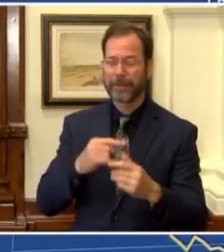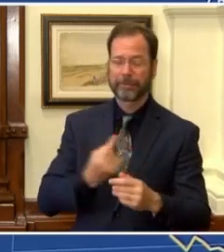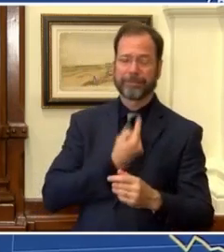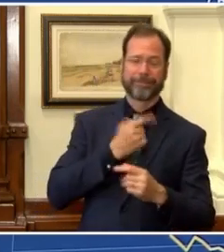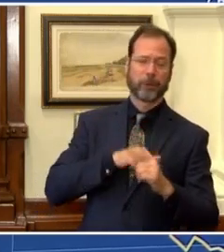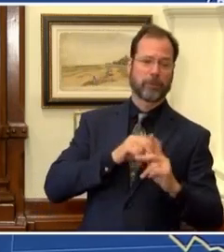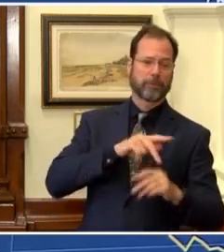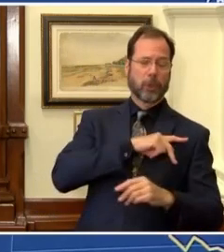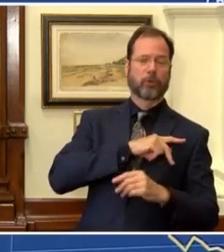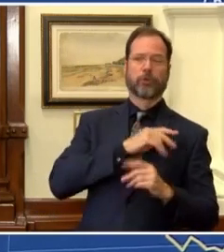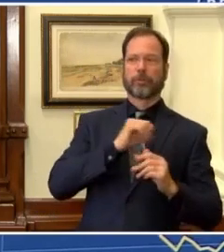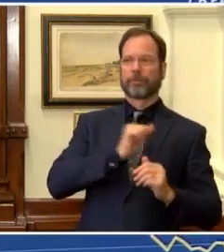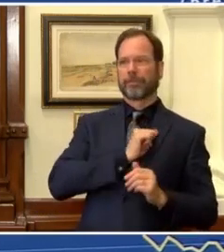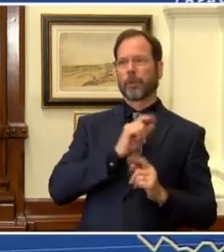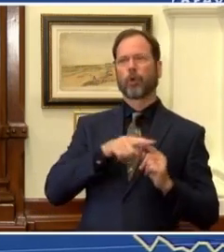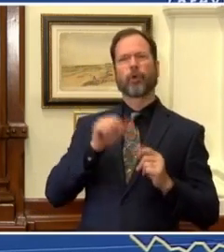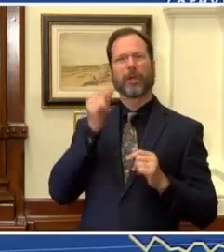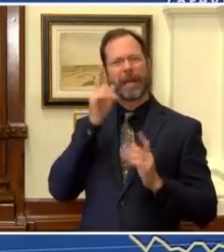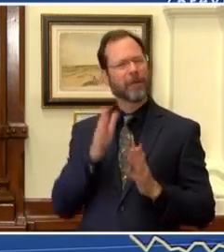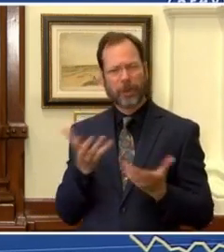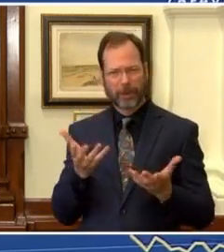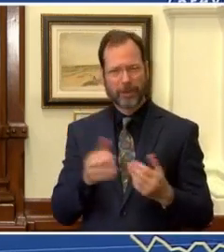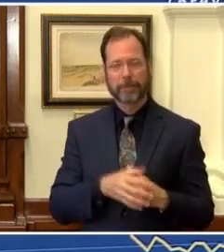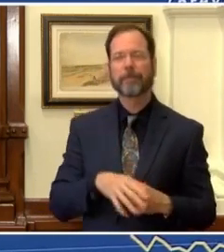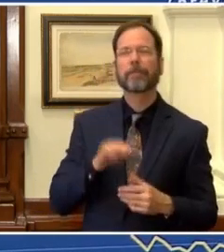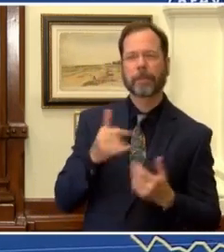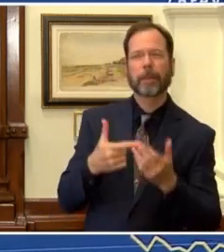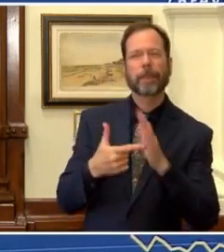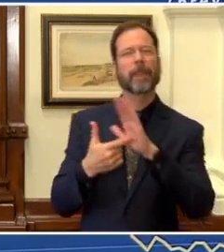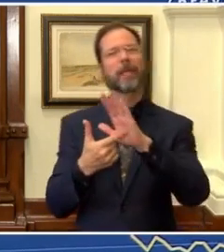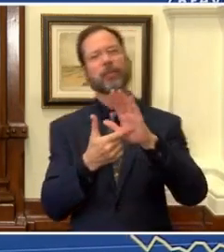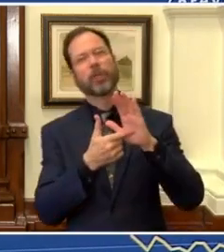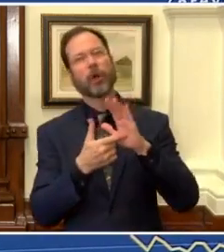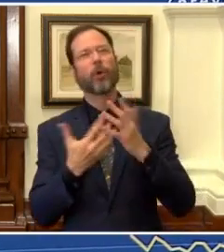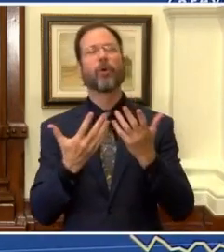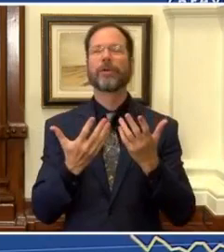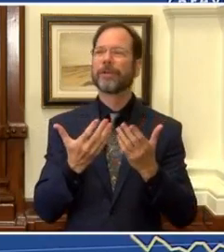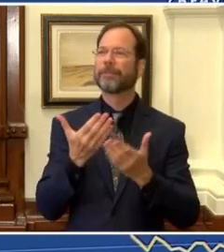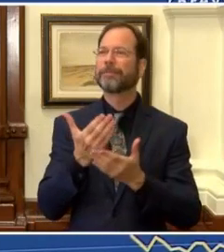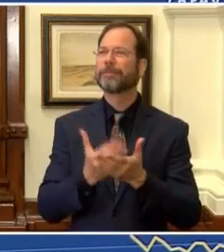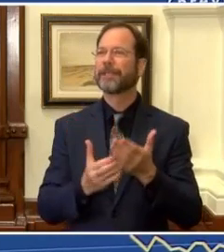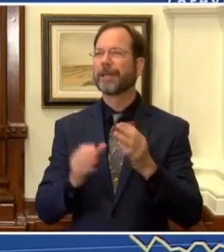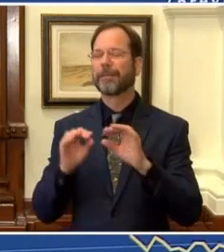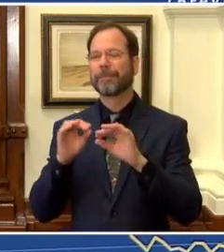DO YOU HAVE A MESSAGE BACK TO THE PEOPLE WHO TALK LIKE THAT, WHETHER PERSONAL OR AS THE